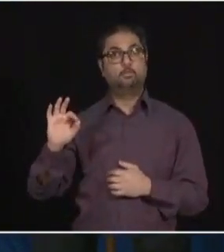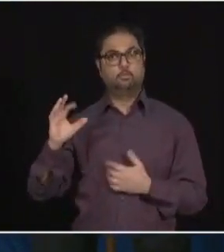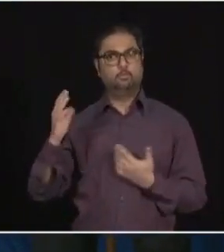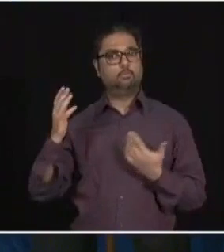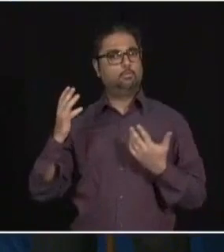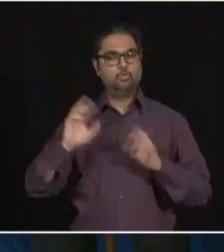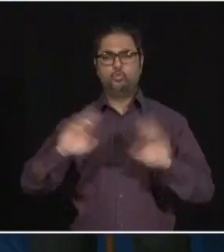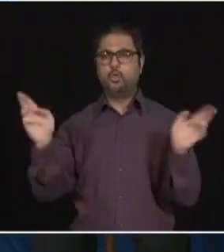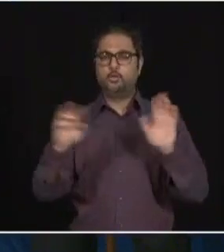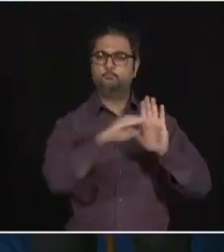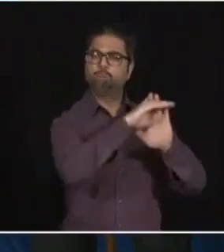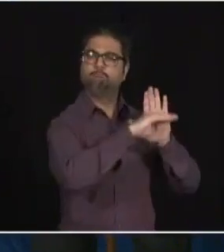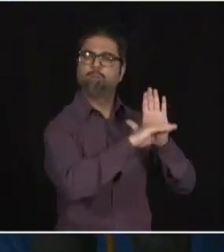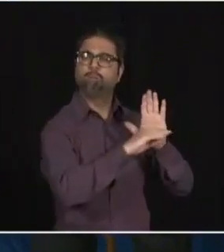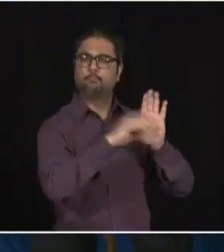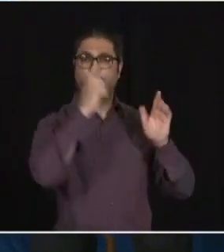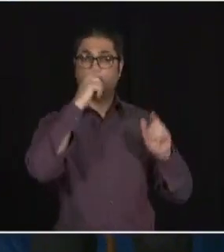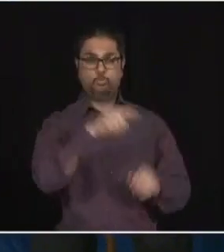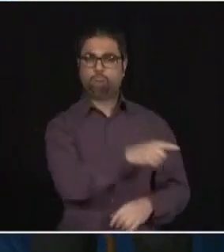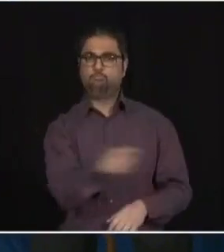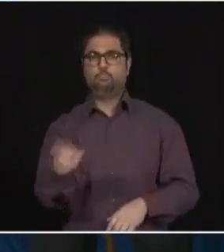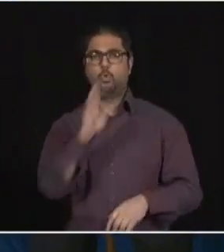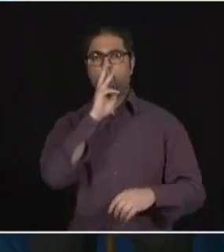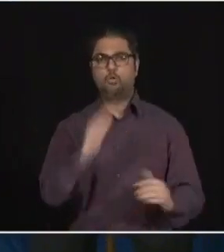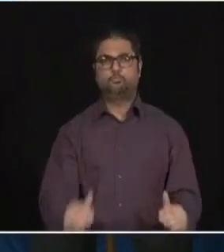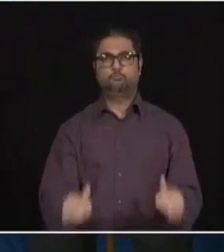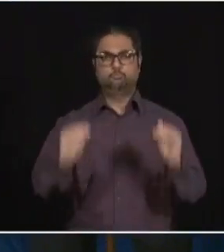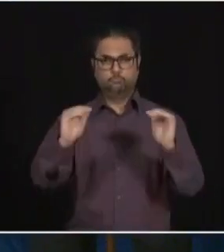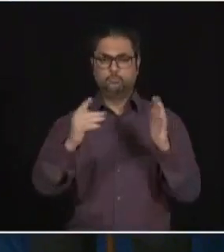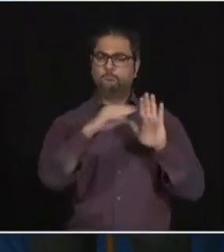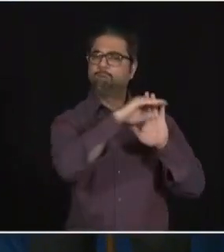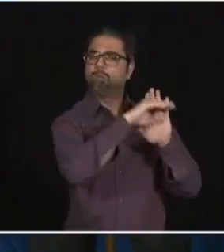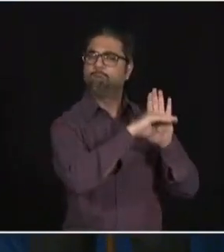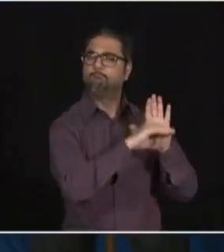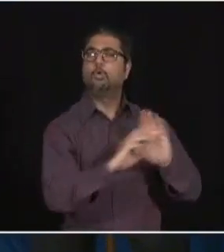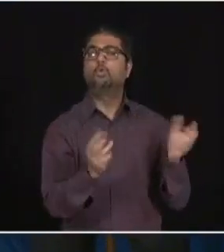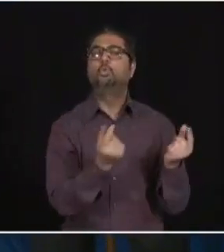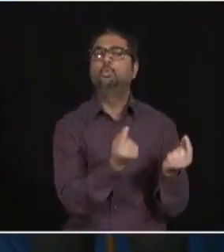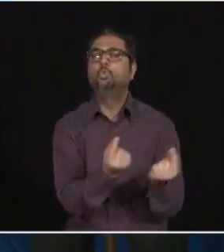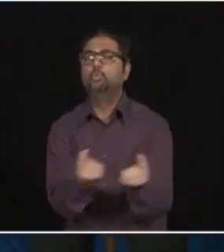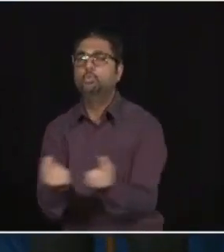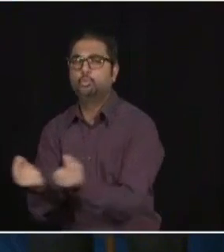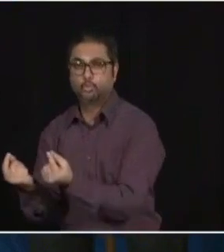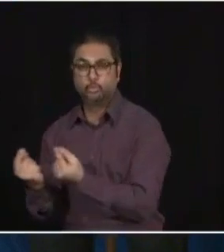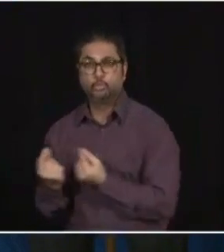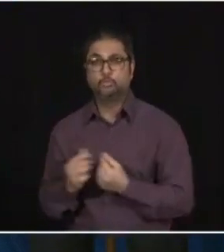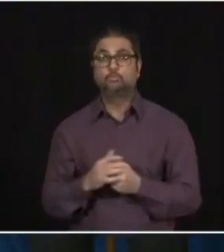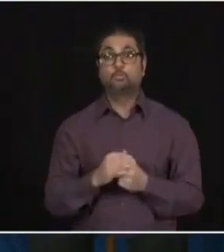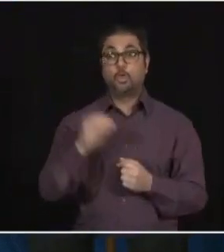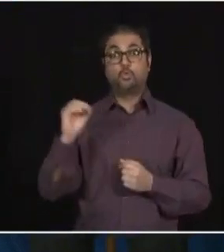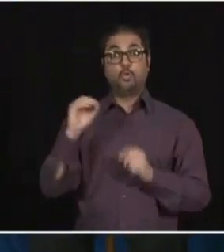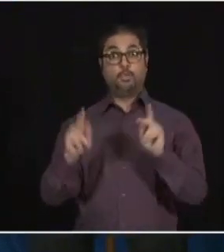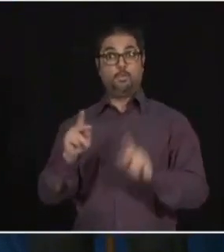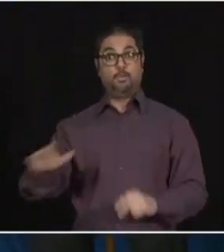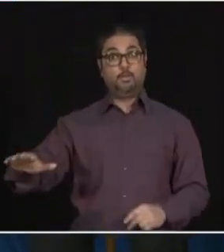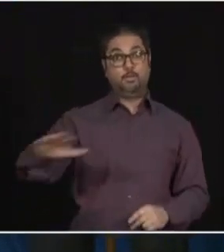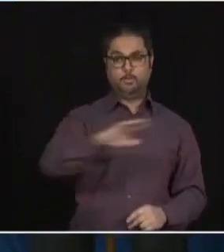that outlined specific steps to help the people of Ontario better prepare for from that flooding events.